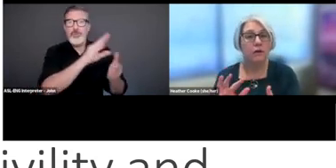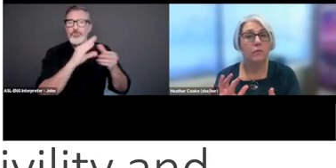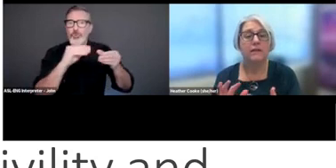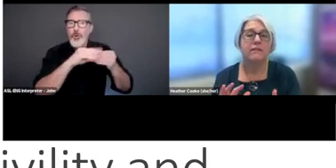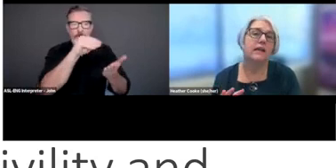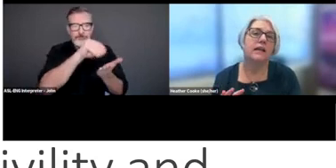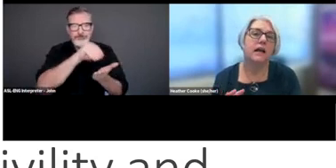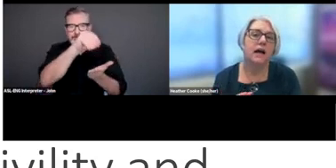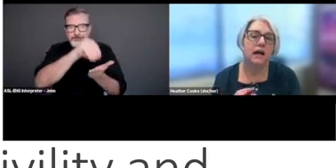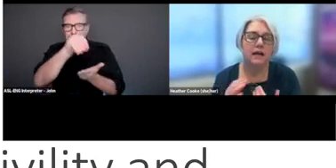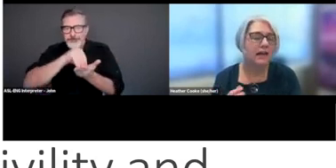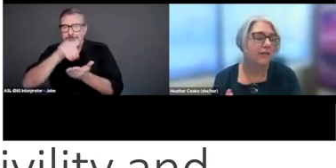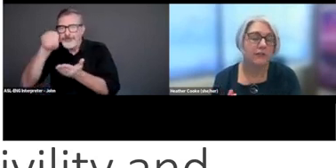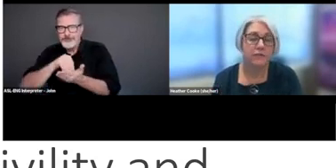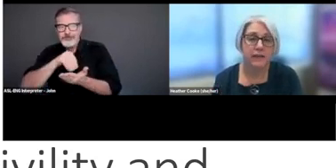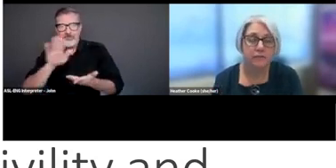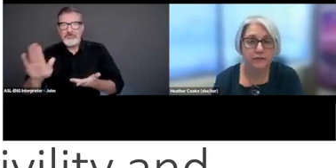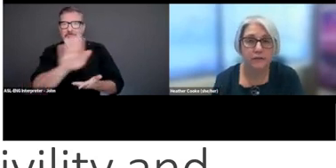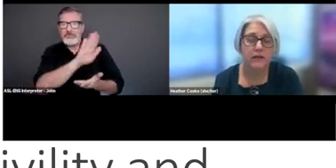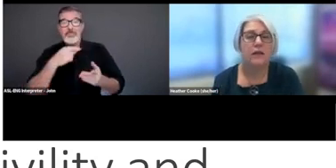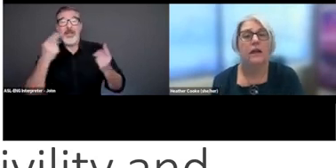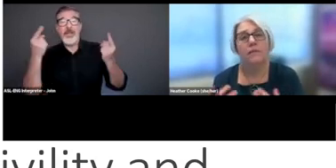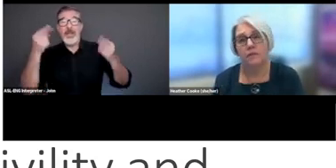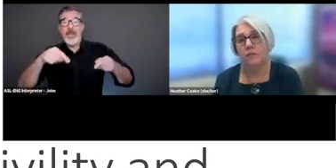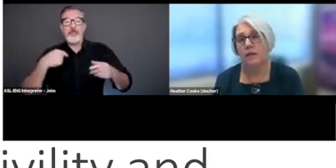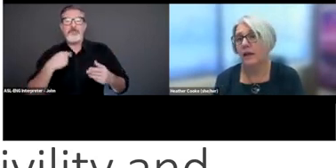behind the door witnessing an afternoon care routine And there